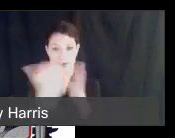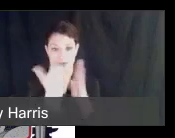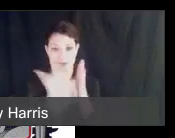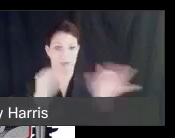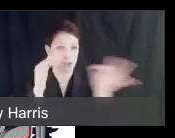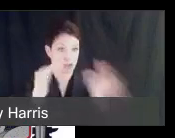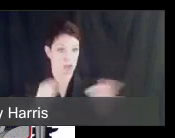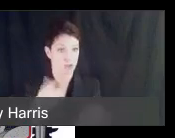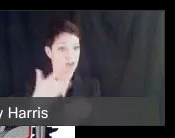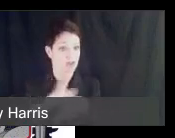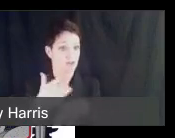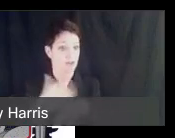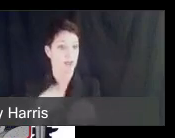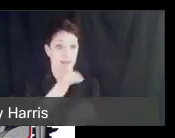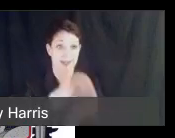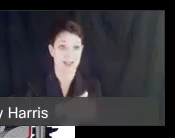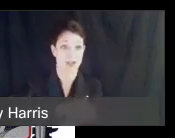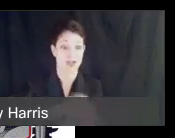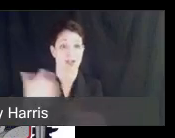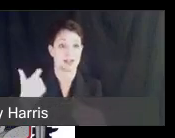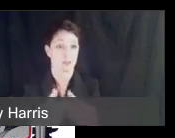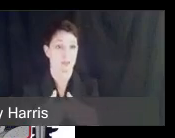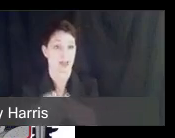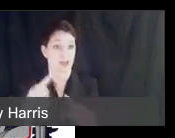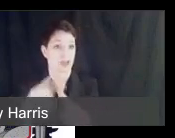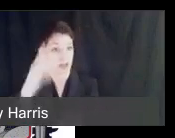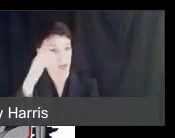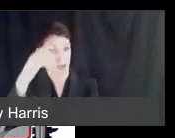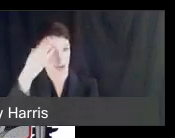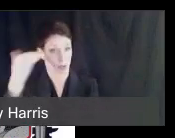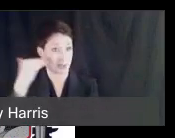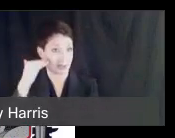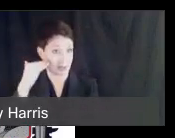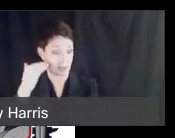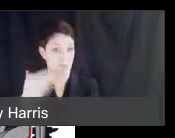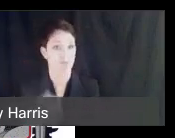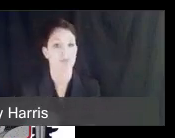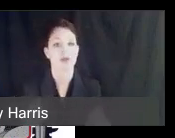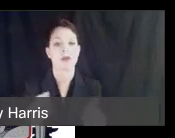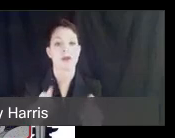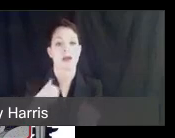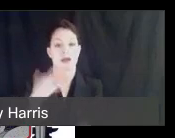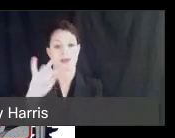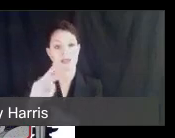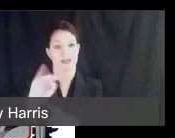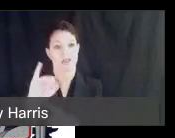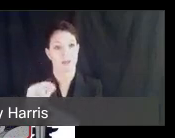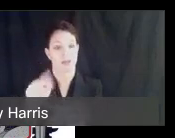in English, Spanish, and Korean. There is also a seven minute instructional video which walks you